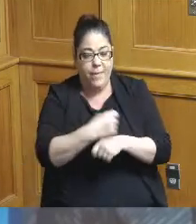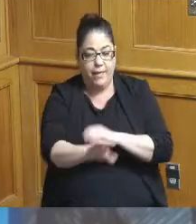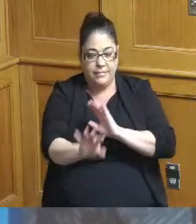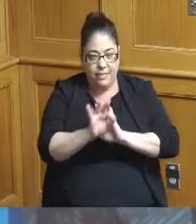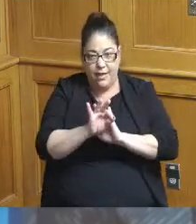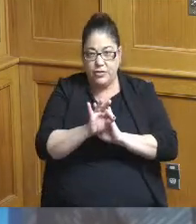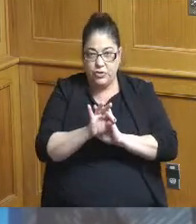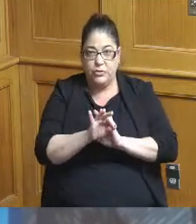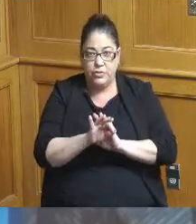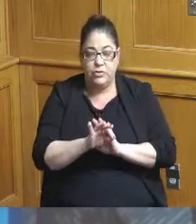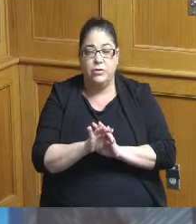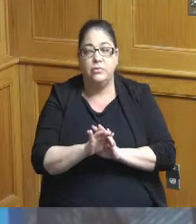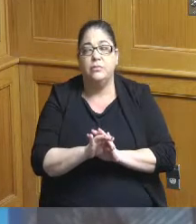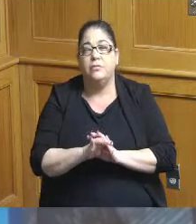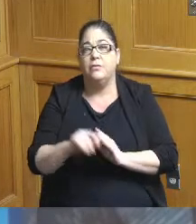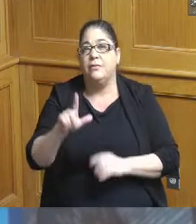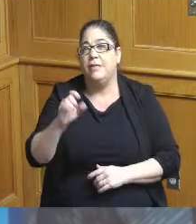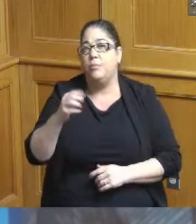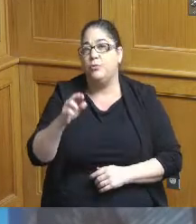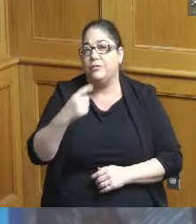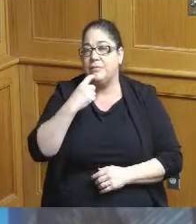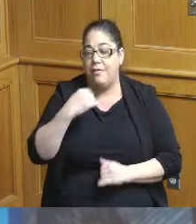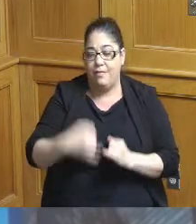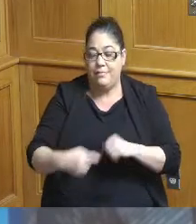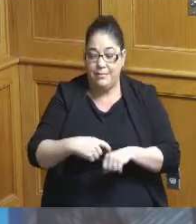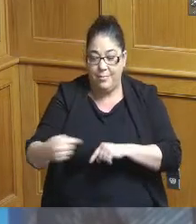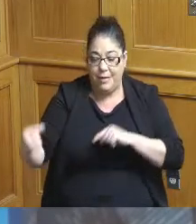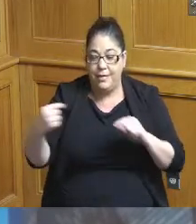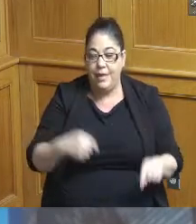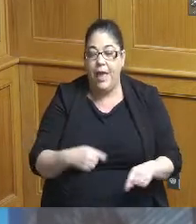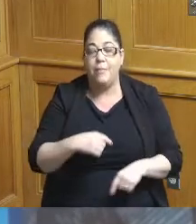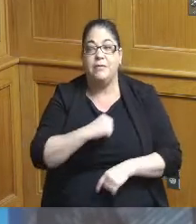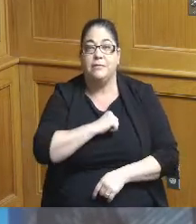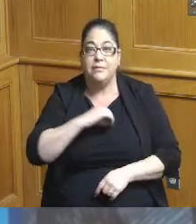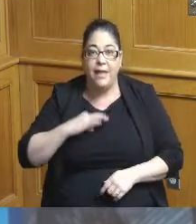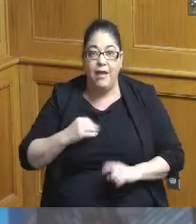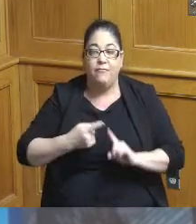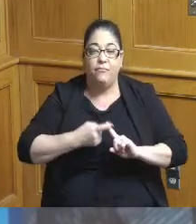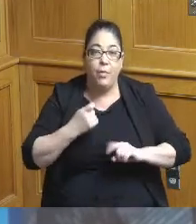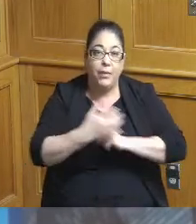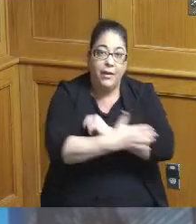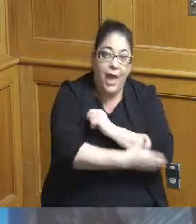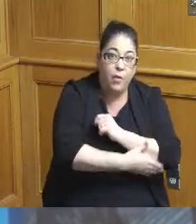the concept there being that there would be staff from the county staff from the city the Chamber